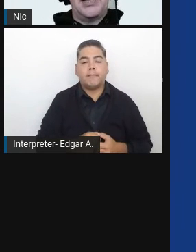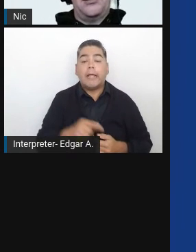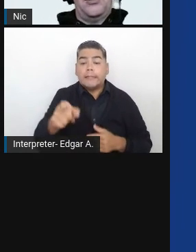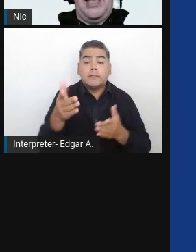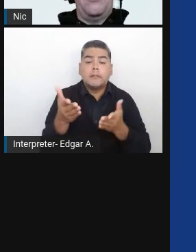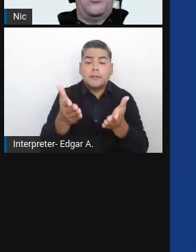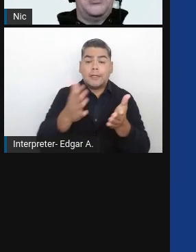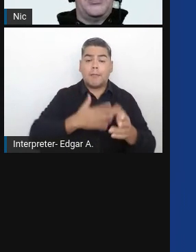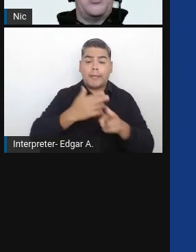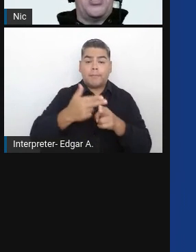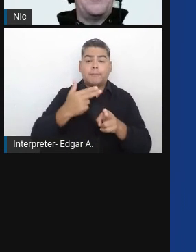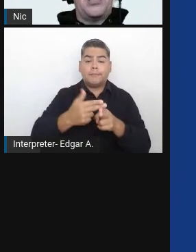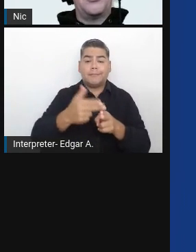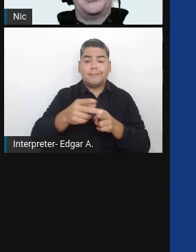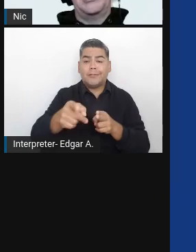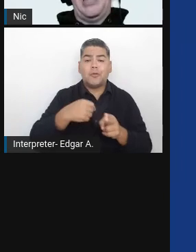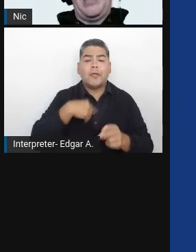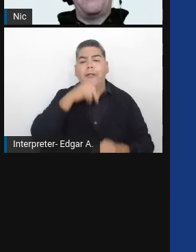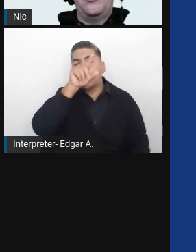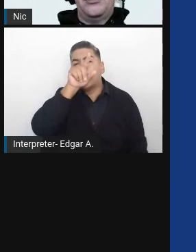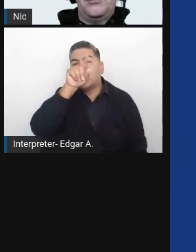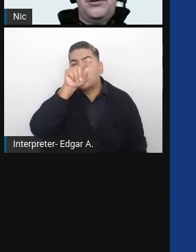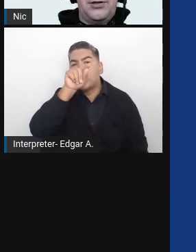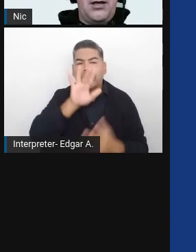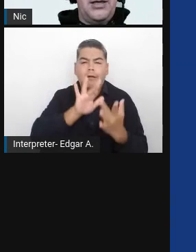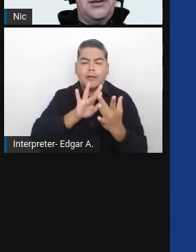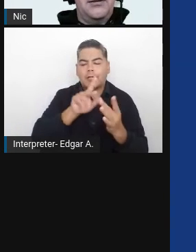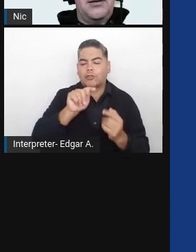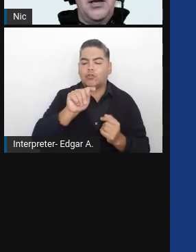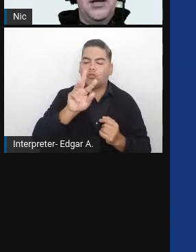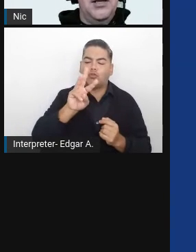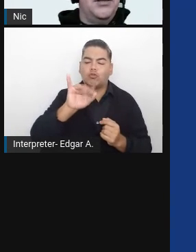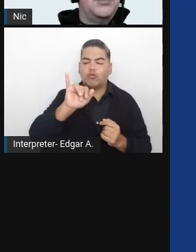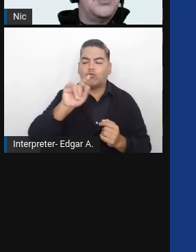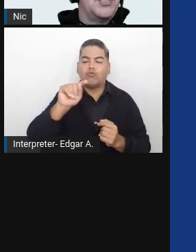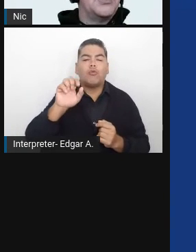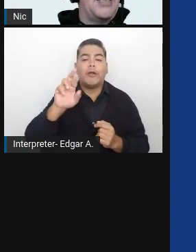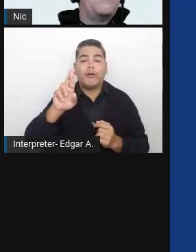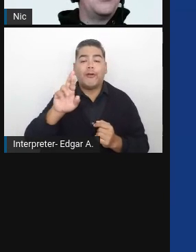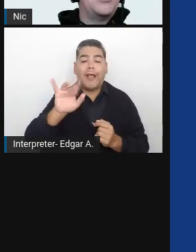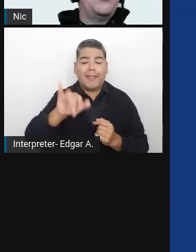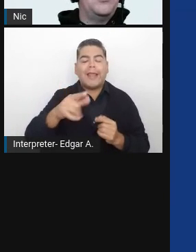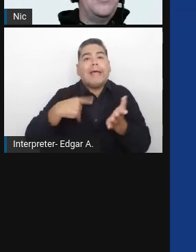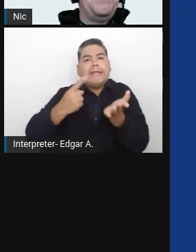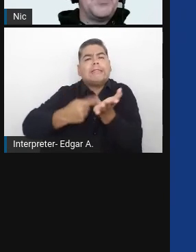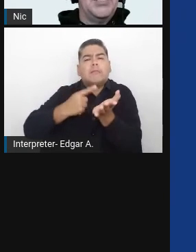that you haven't really thought about until after the talk, and these things have sifted.